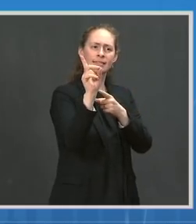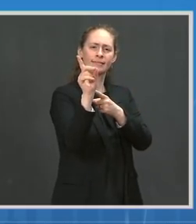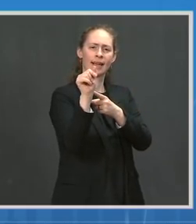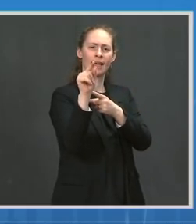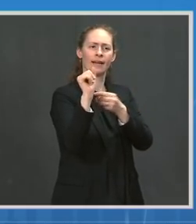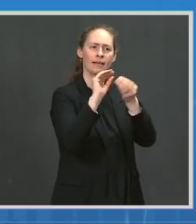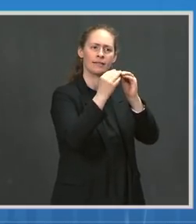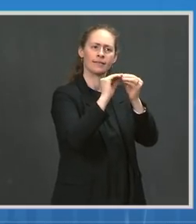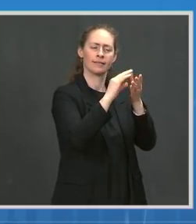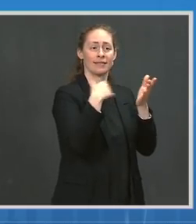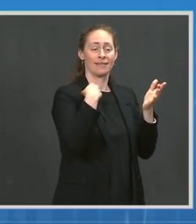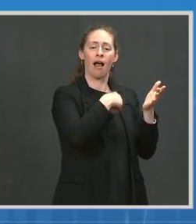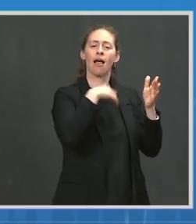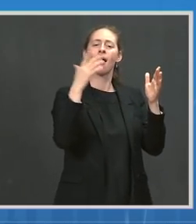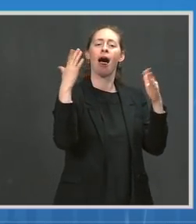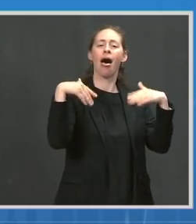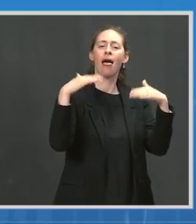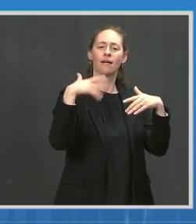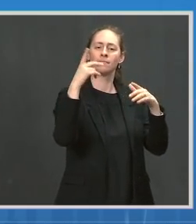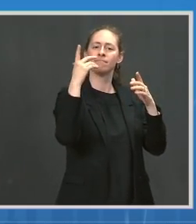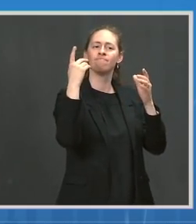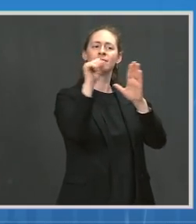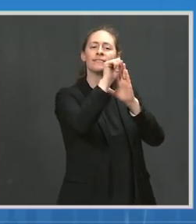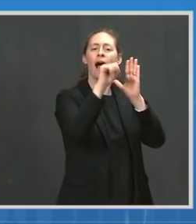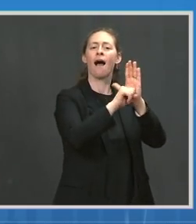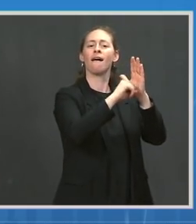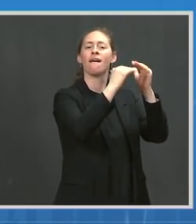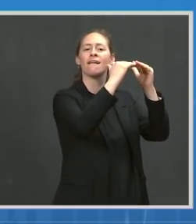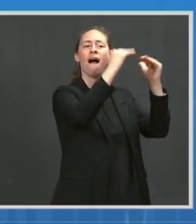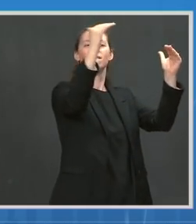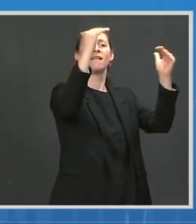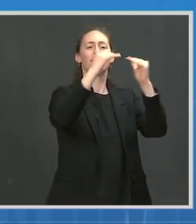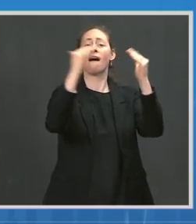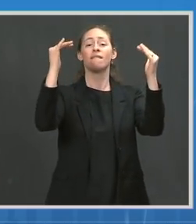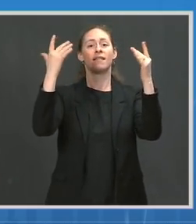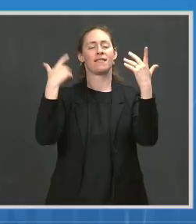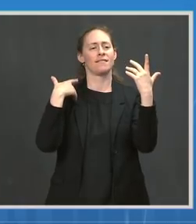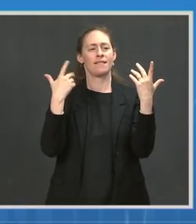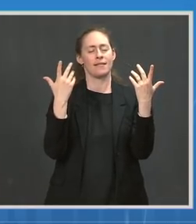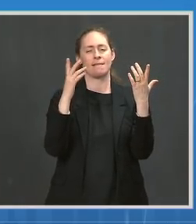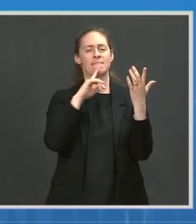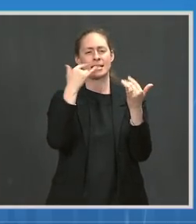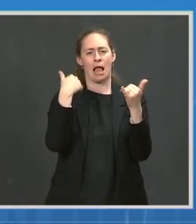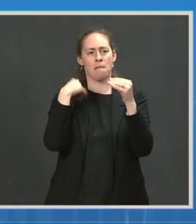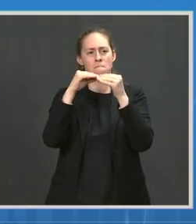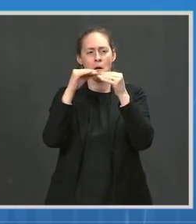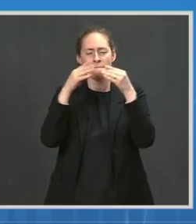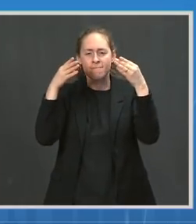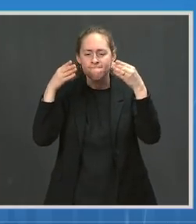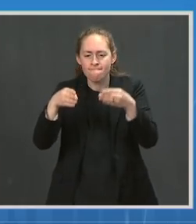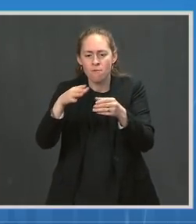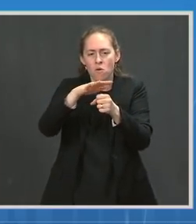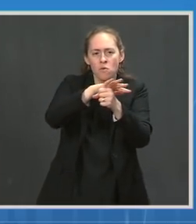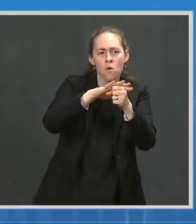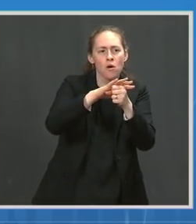we really have to do it at smaller, county levels; at ZIP code levels to really understand what the uptick is